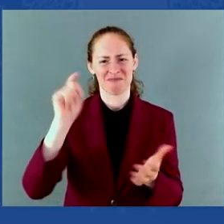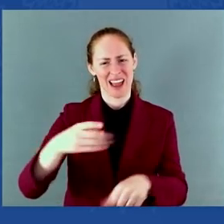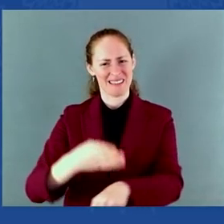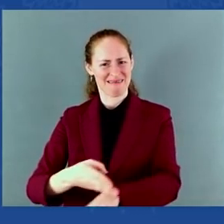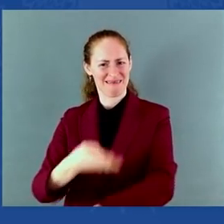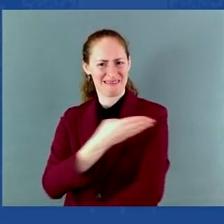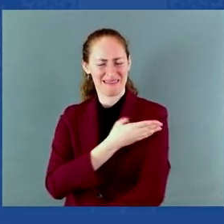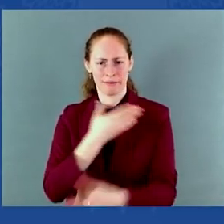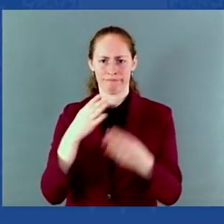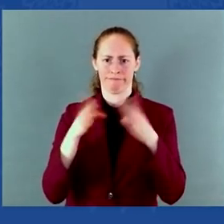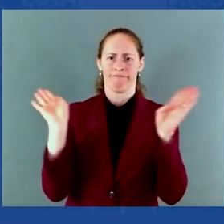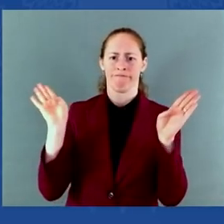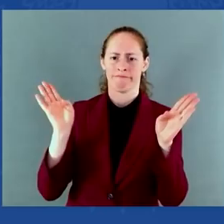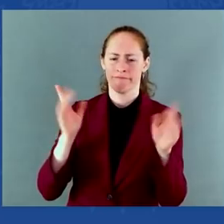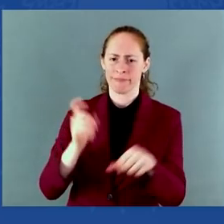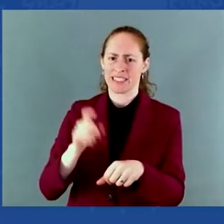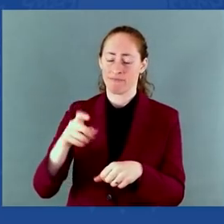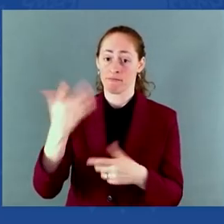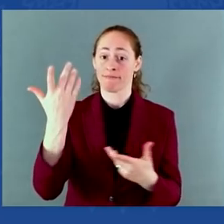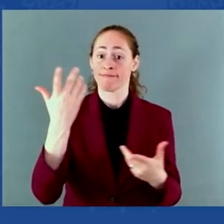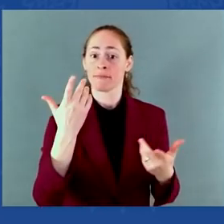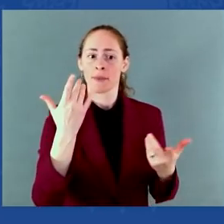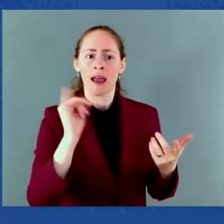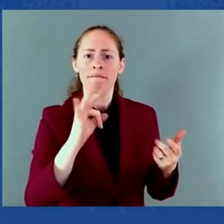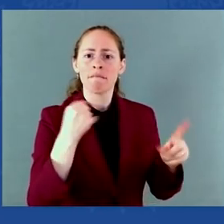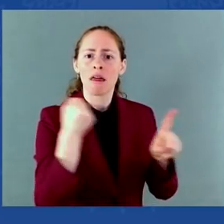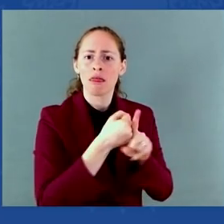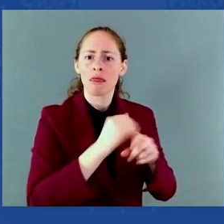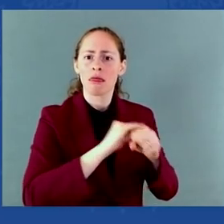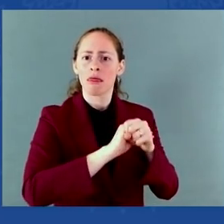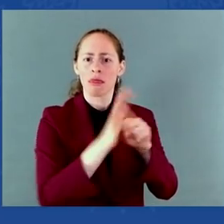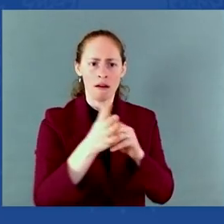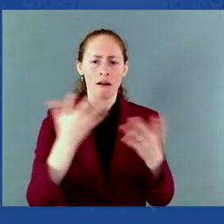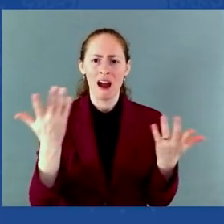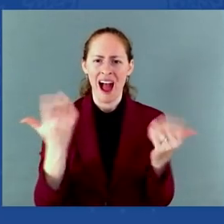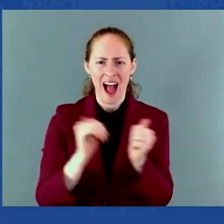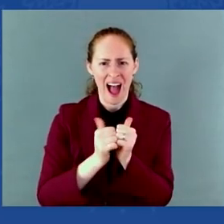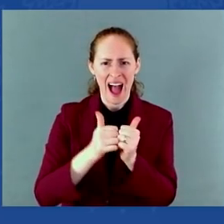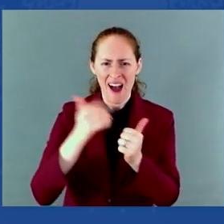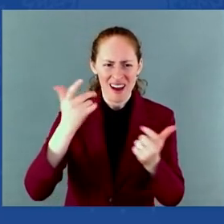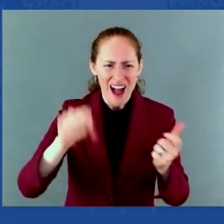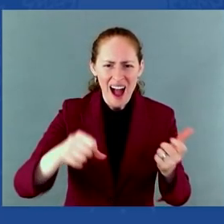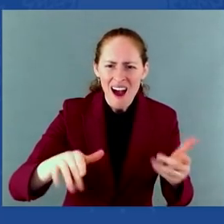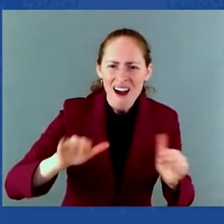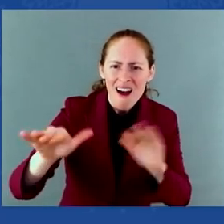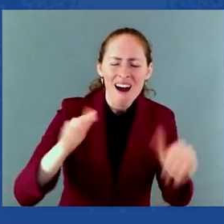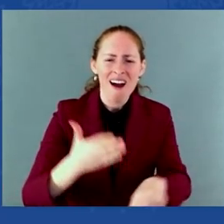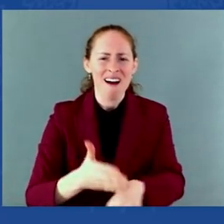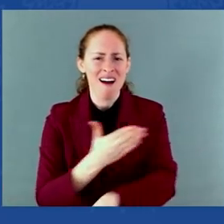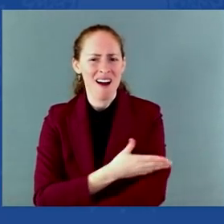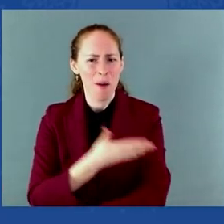but a real fighting chance to get ahead? Those are the things that take place at the kitchen tables where I grew up and where all of you --